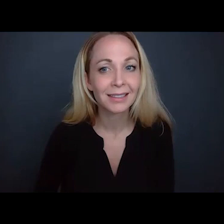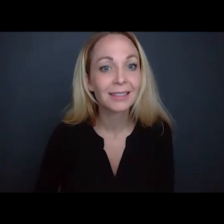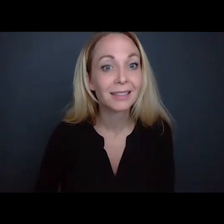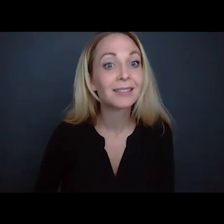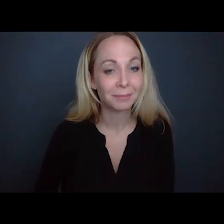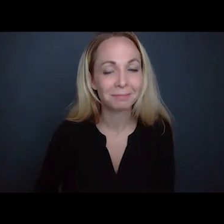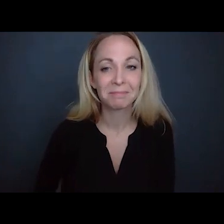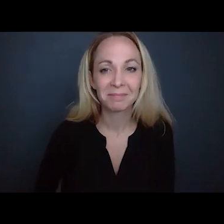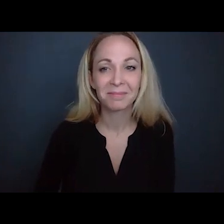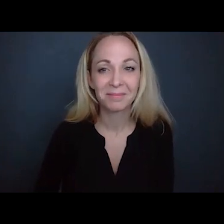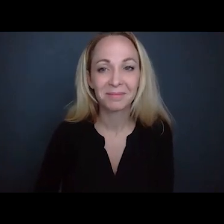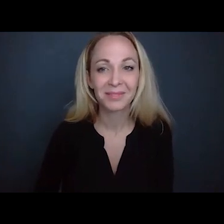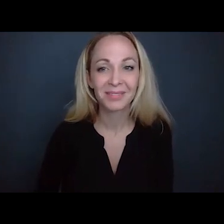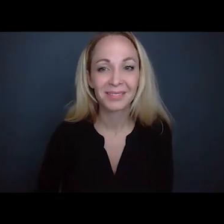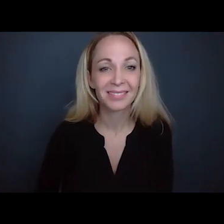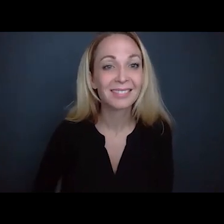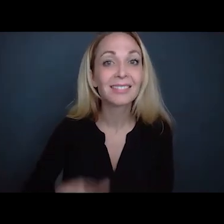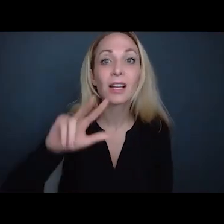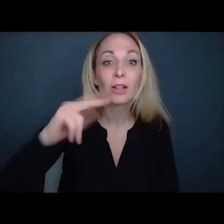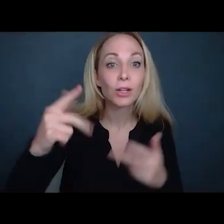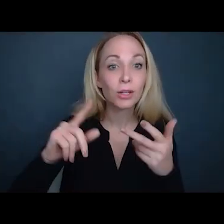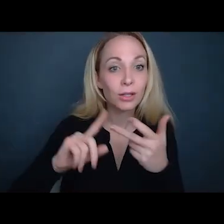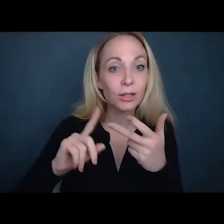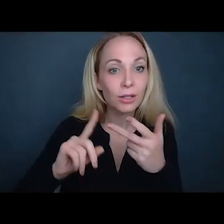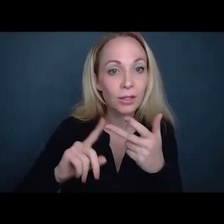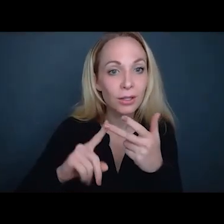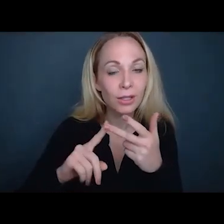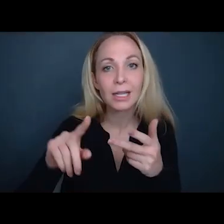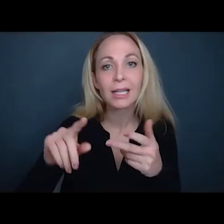Next slide. The third is the Degree of Enclosure.